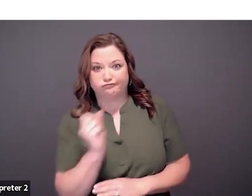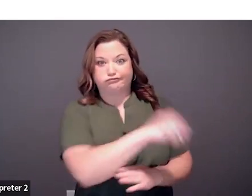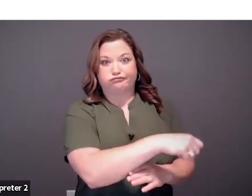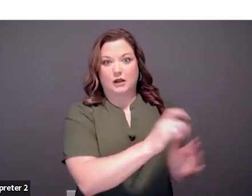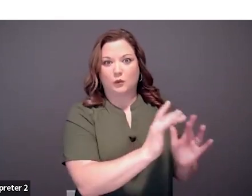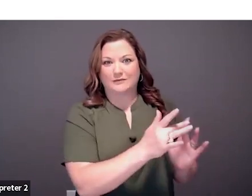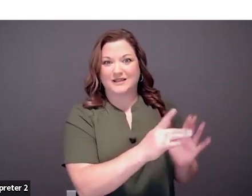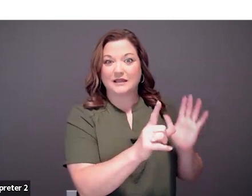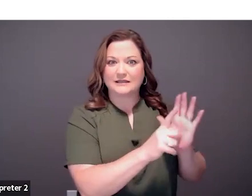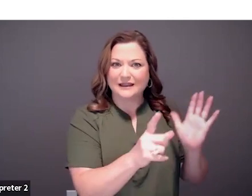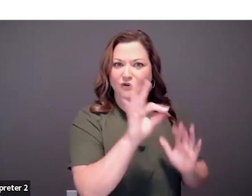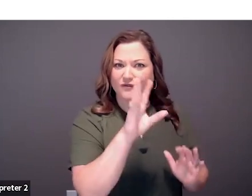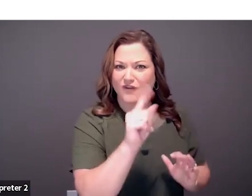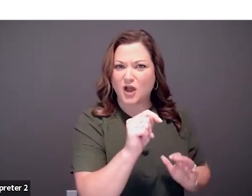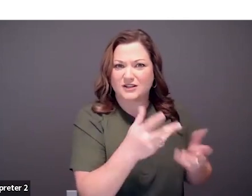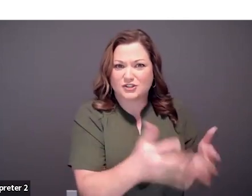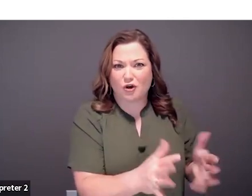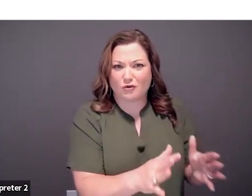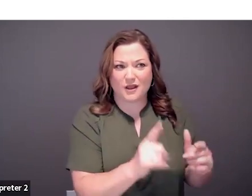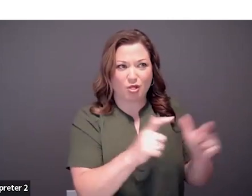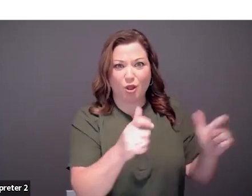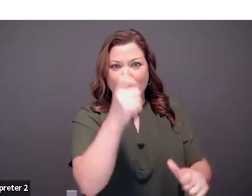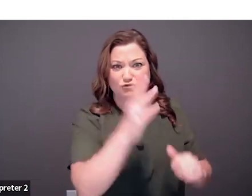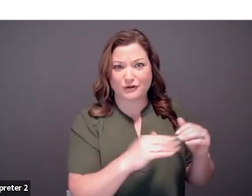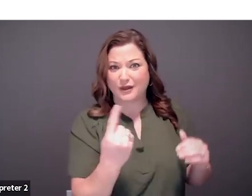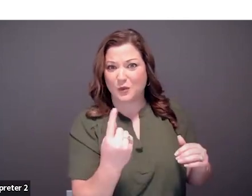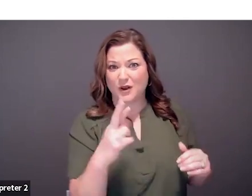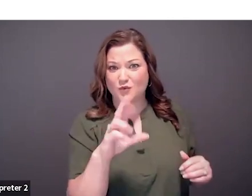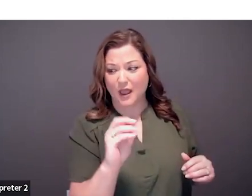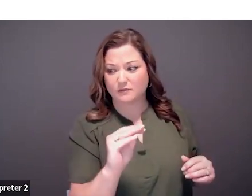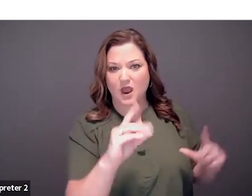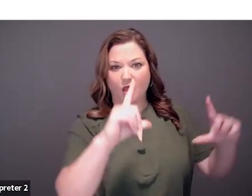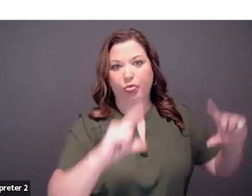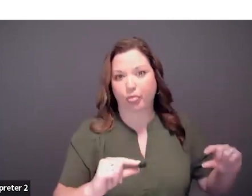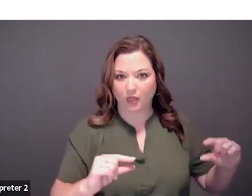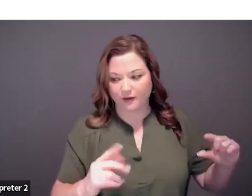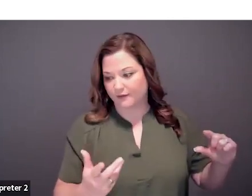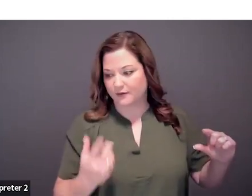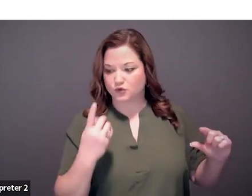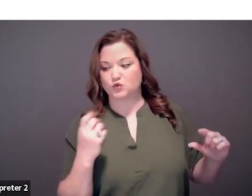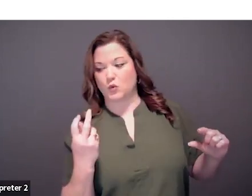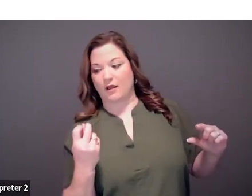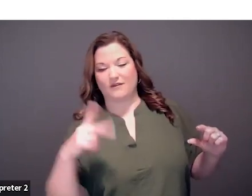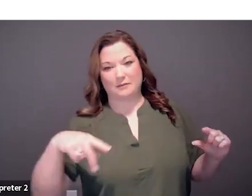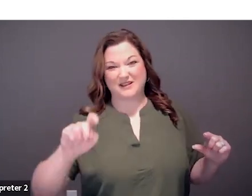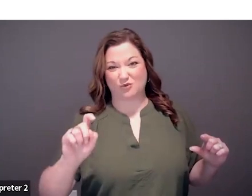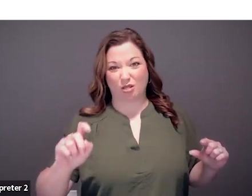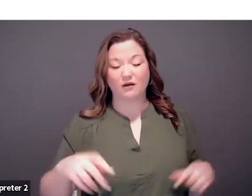is already larger than 1rem and sending it down to 12 pixels. You also need to make sure that your line